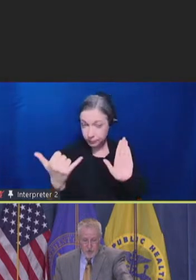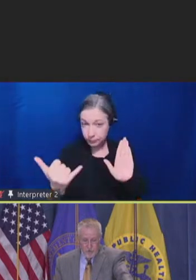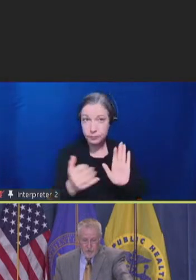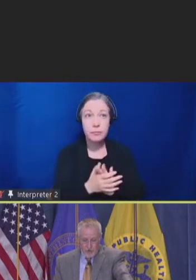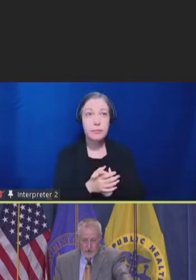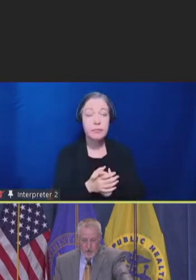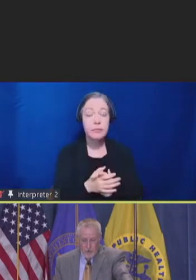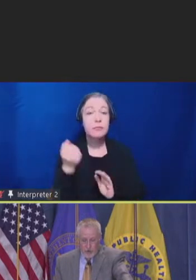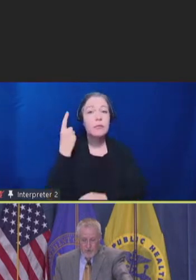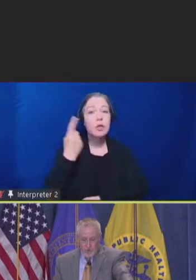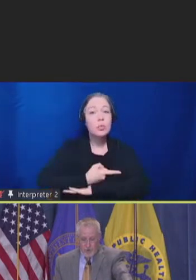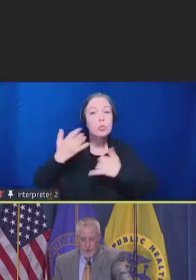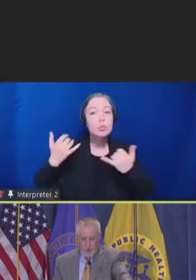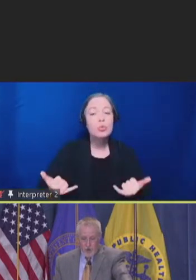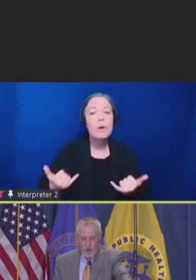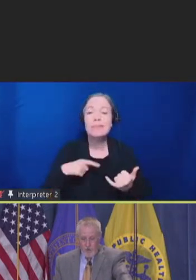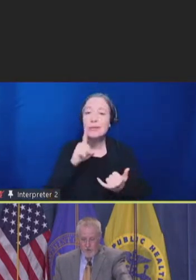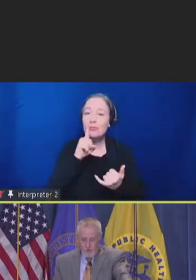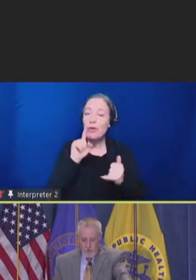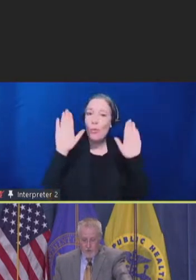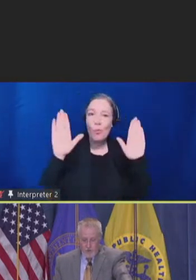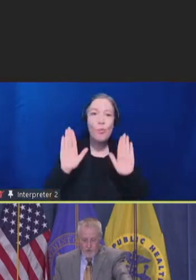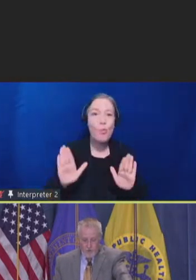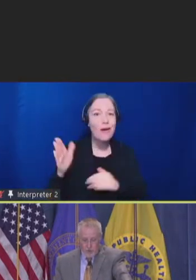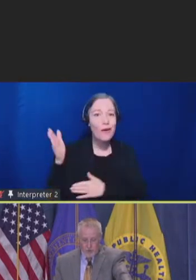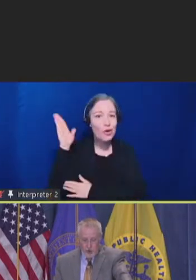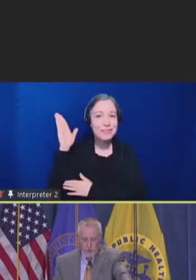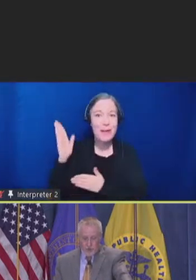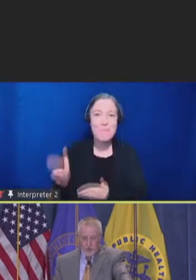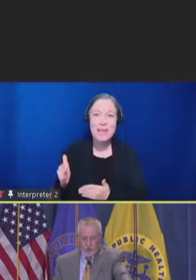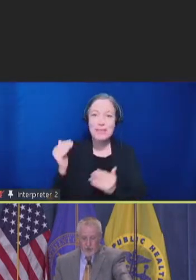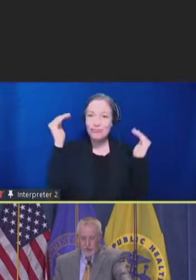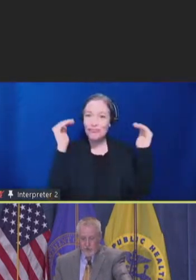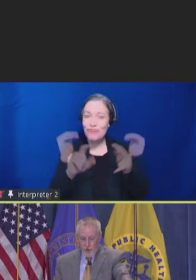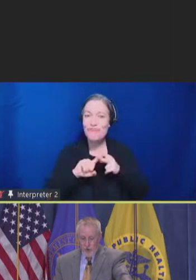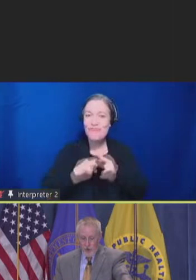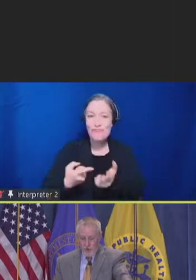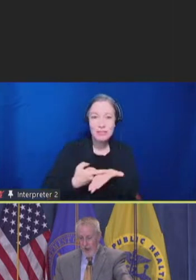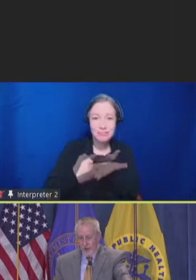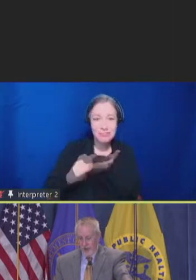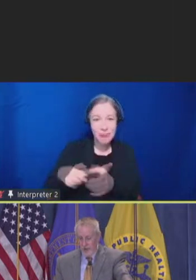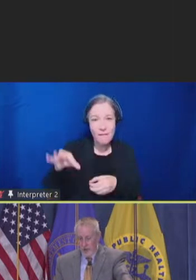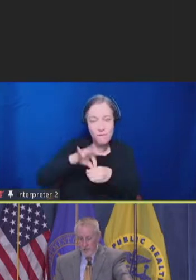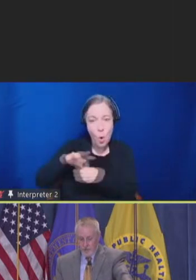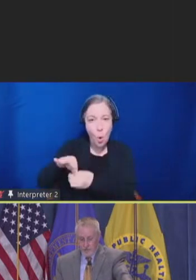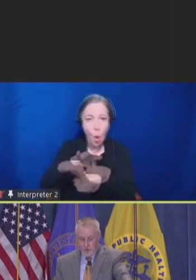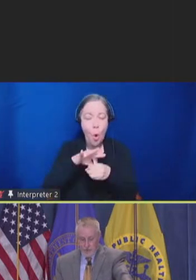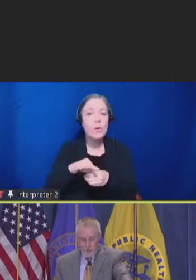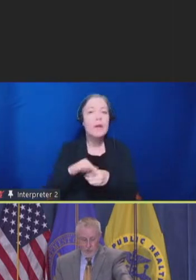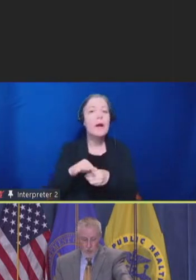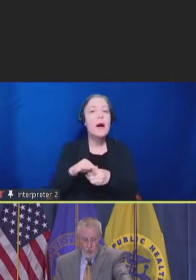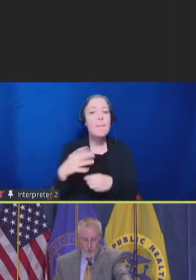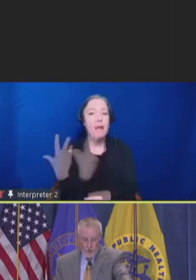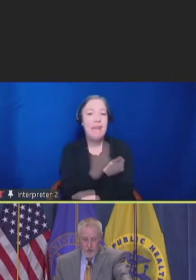For today, we have a wonderful lineup of speakers. We'll start with a discussion and vote on the Vaccine Safety Subcommittee report.